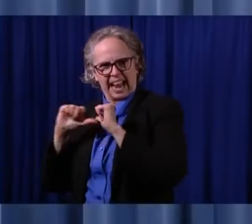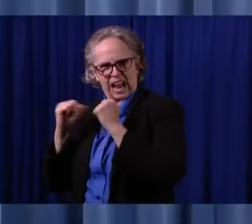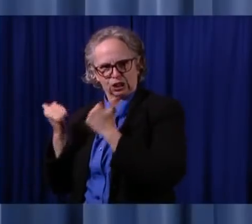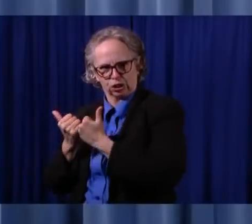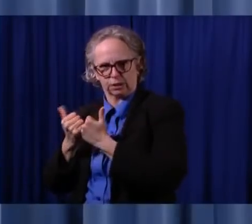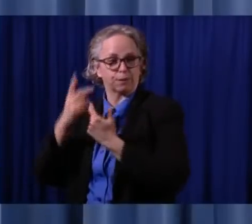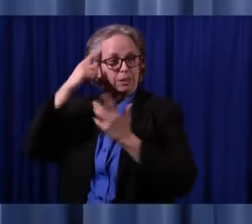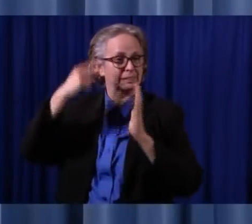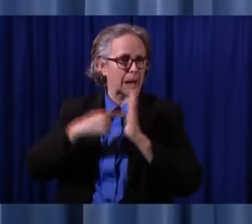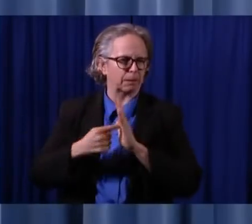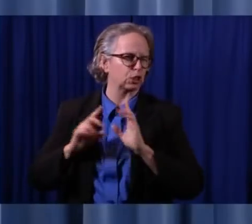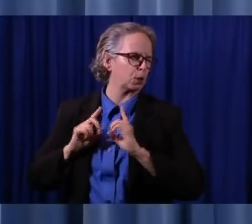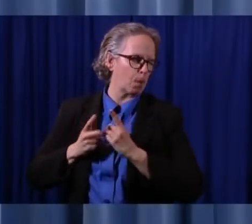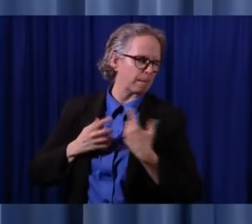THROUGHOUT THE STATE, SEVERAL